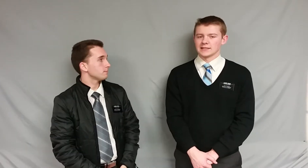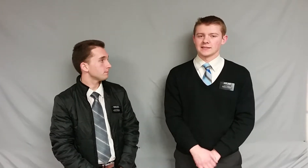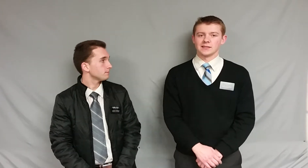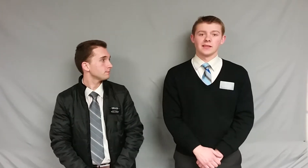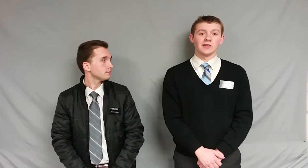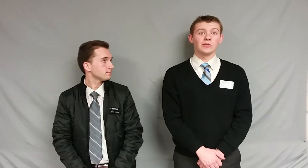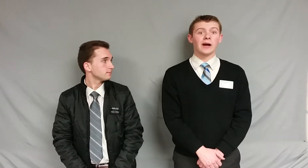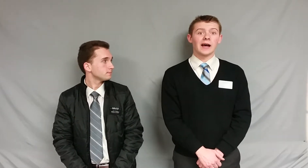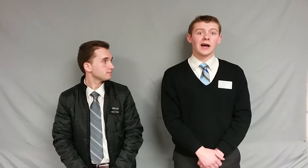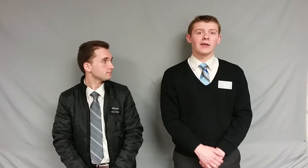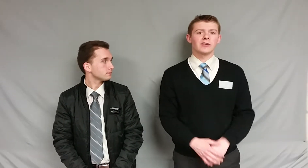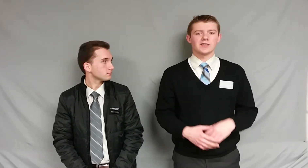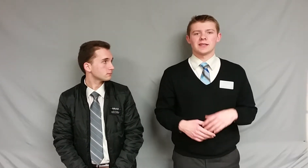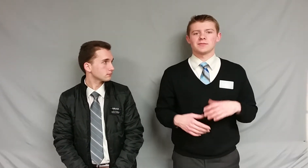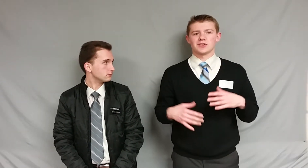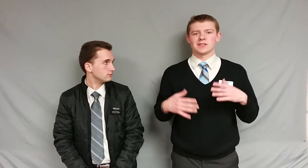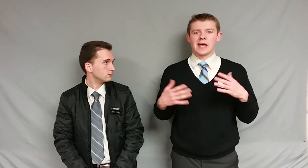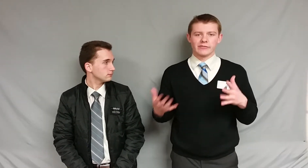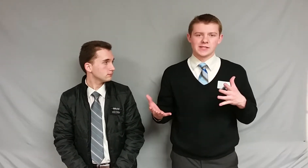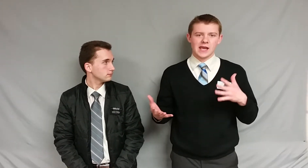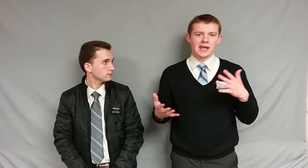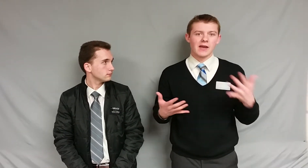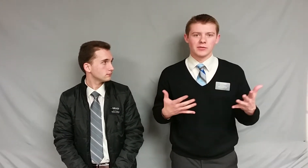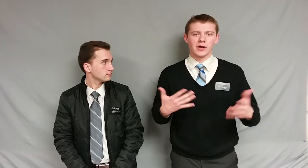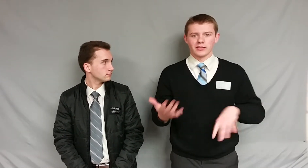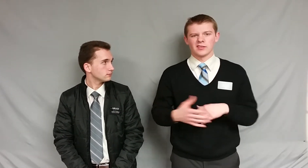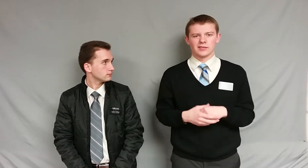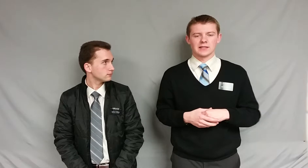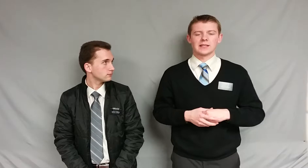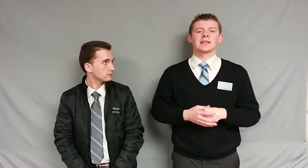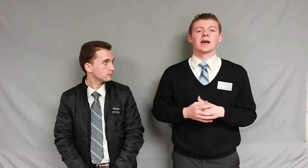Exactly! Then, you have concepts such as everyday, every month, and things like that.